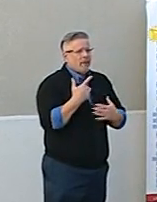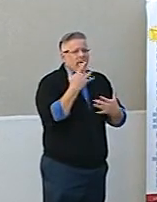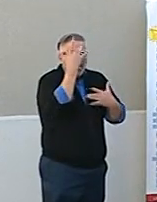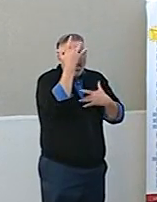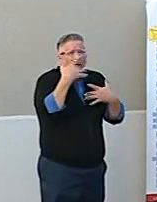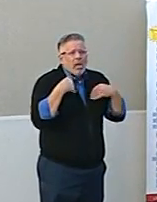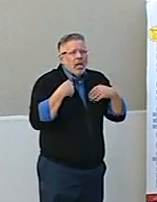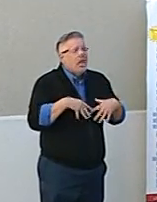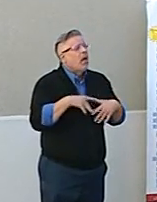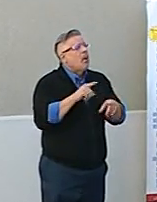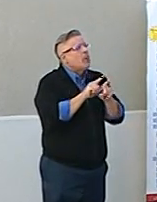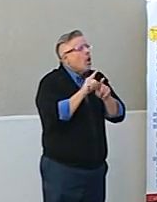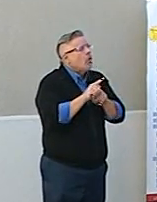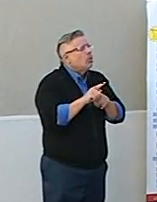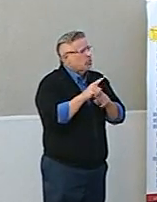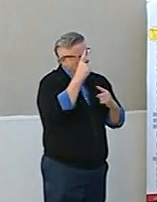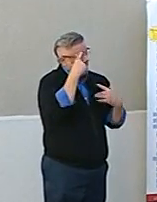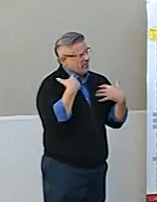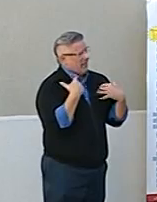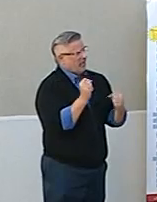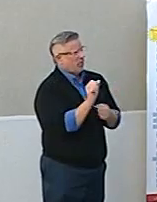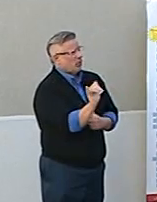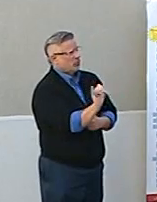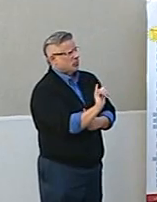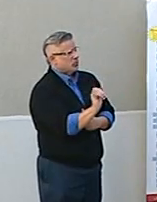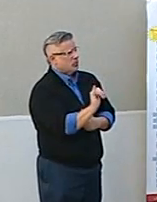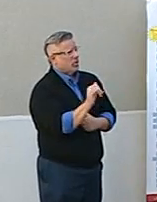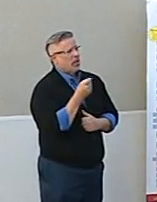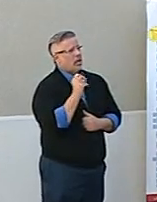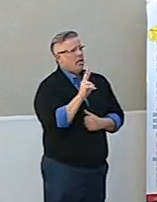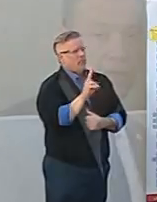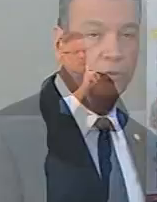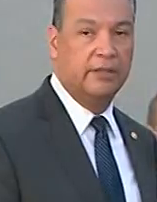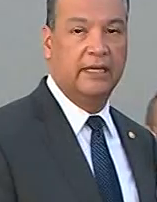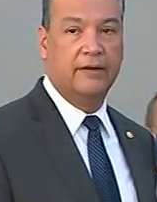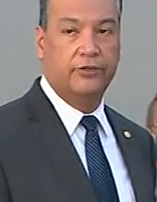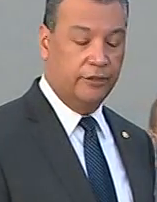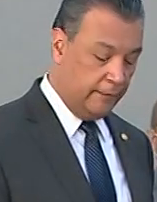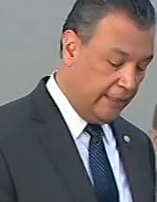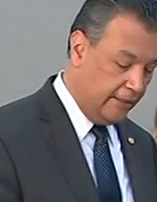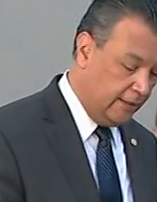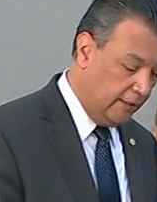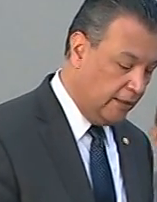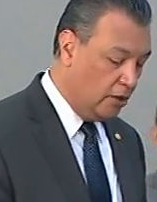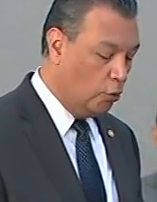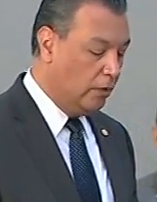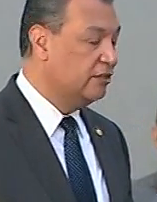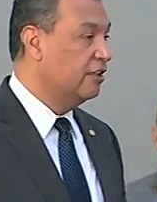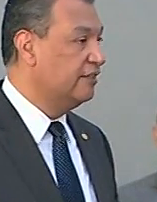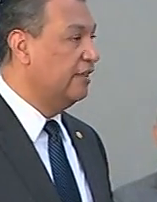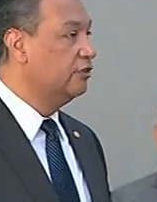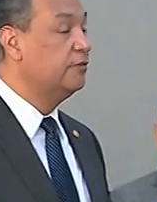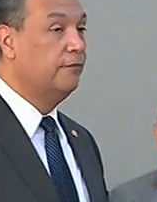ended up canceling a trip to Scotland for the big climate change conference. He didn't